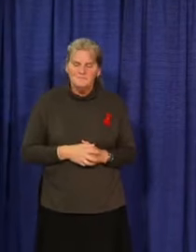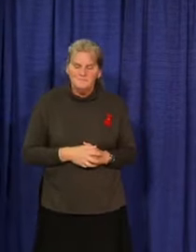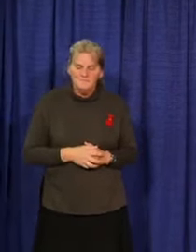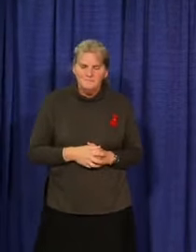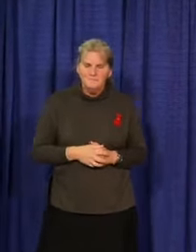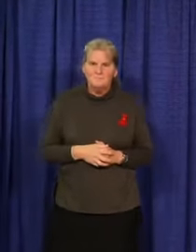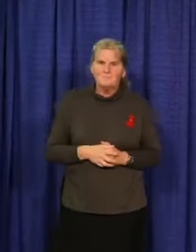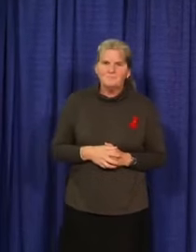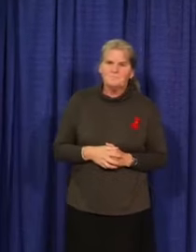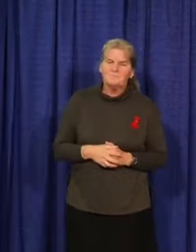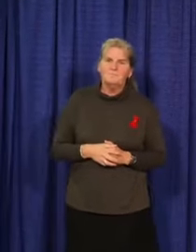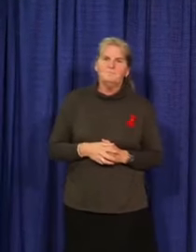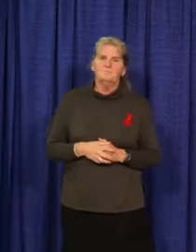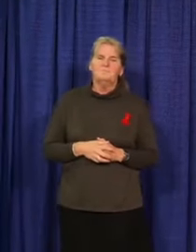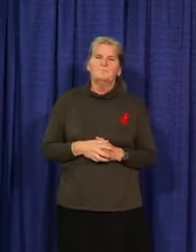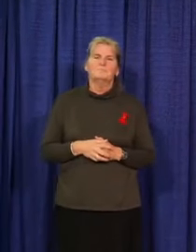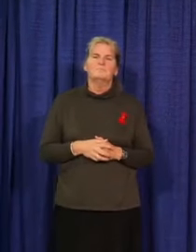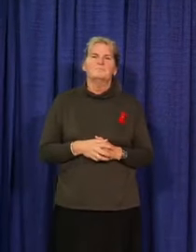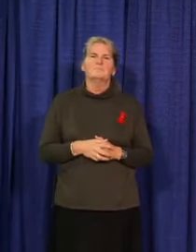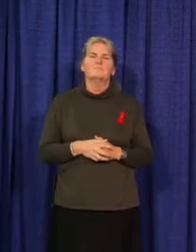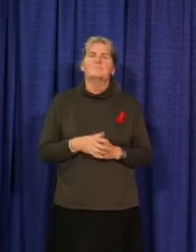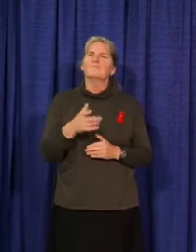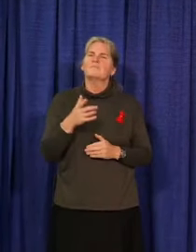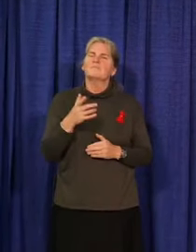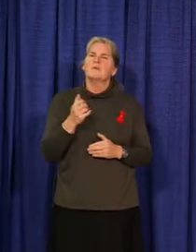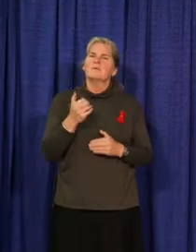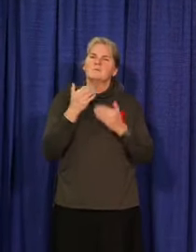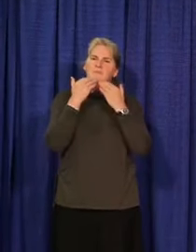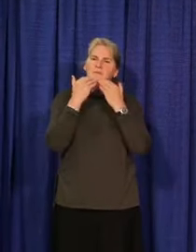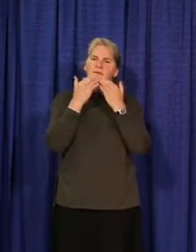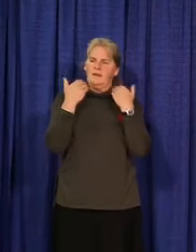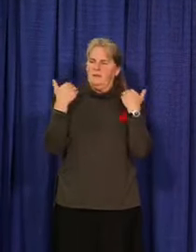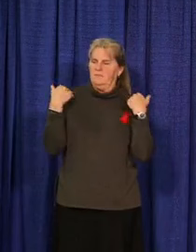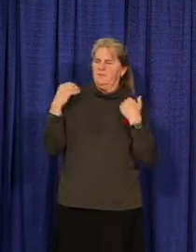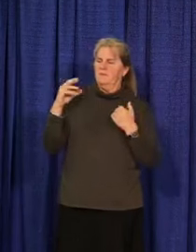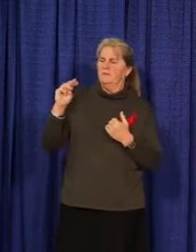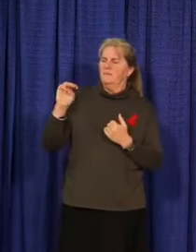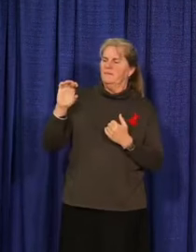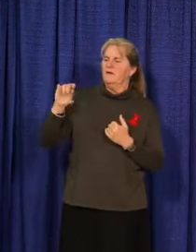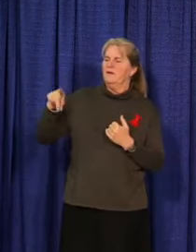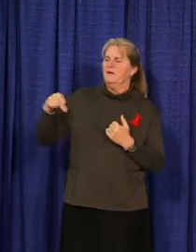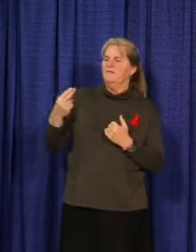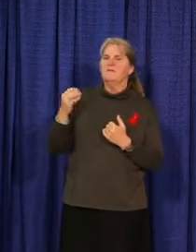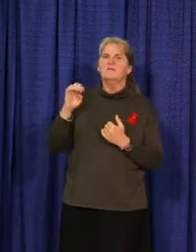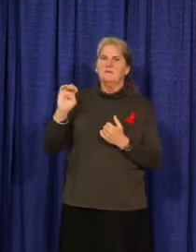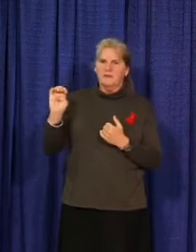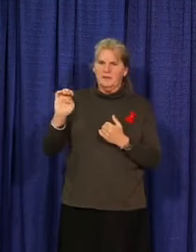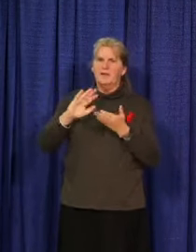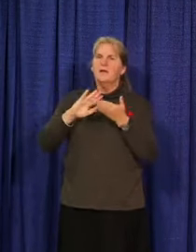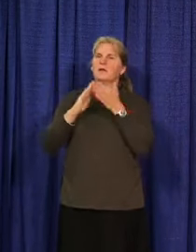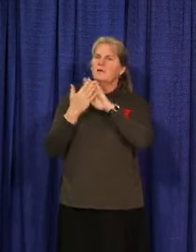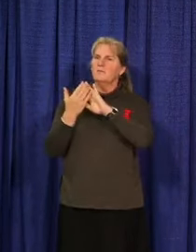afternoon. I want to thank the Minister for referring to the community